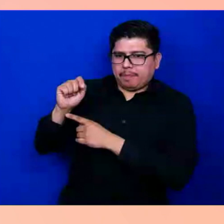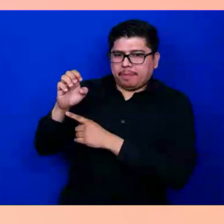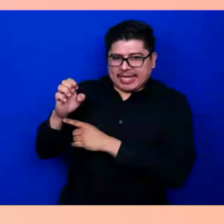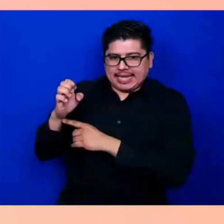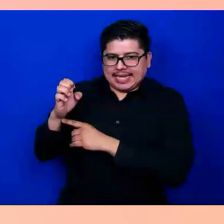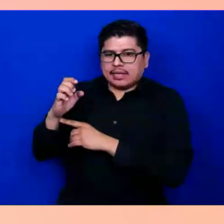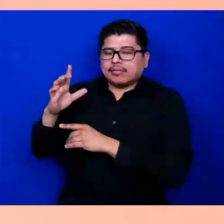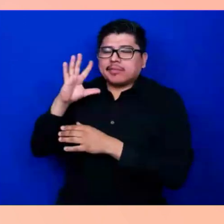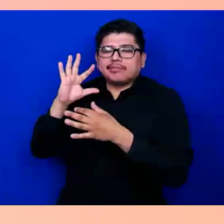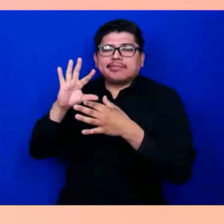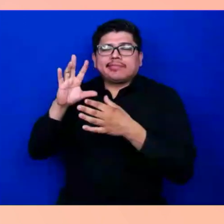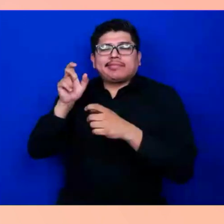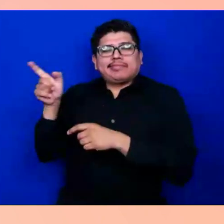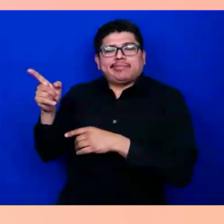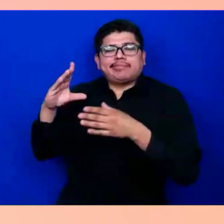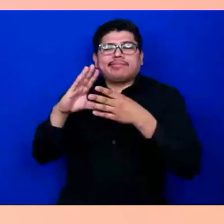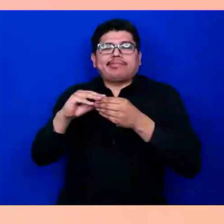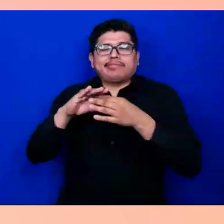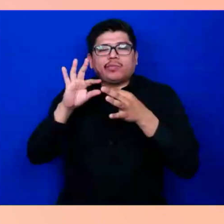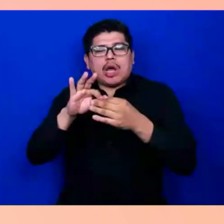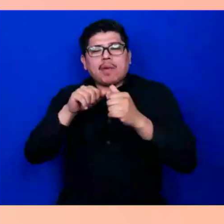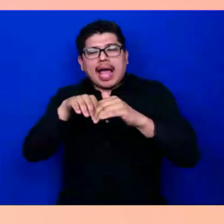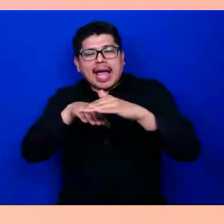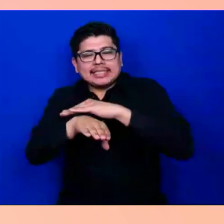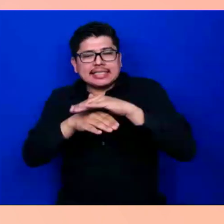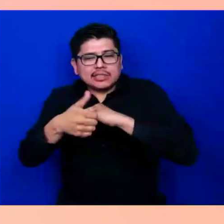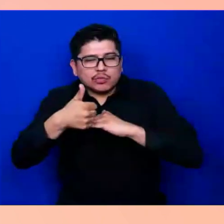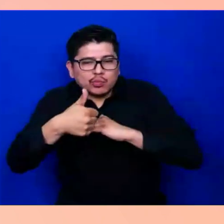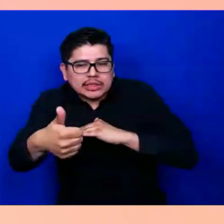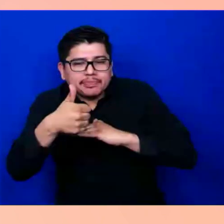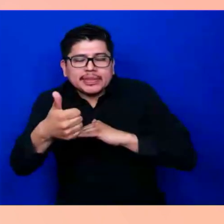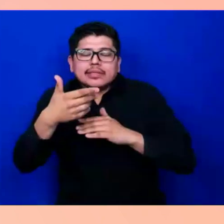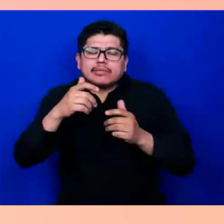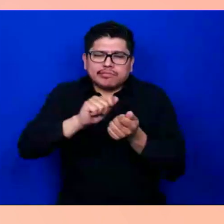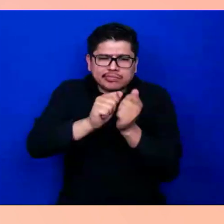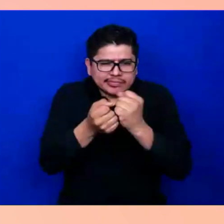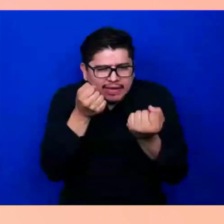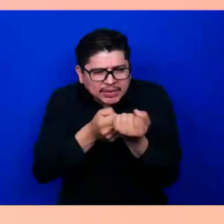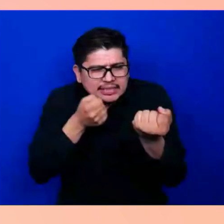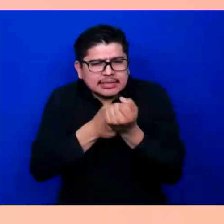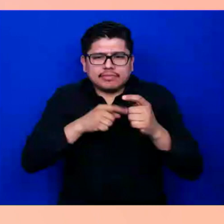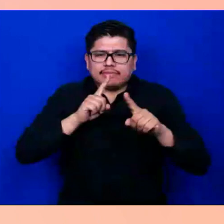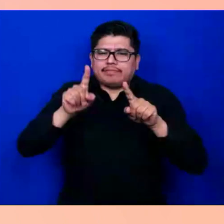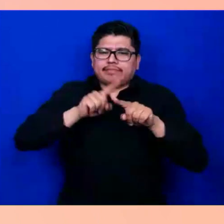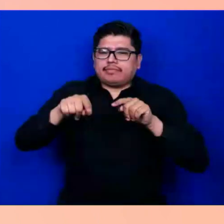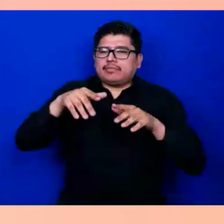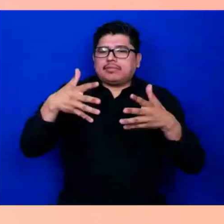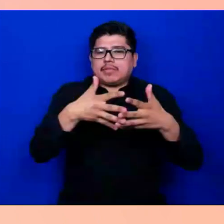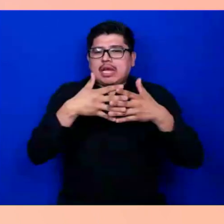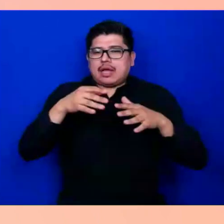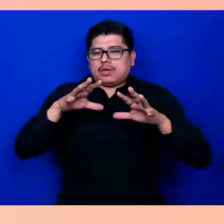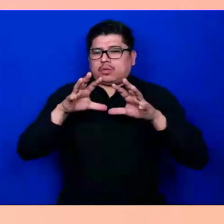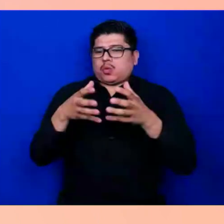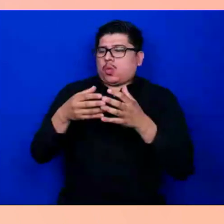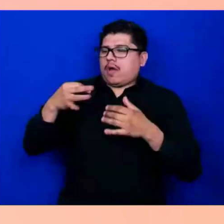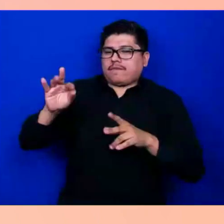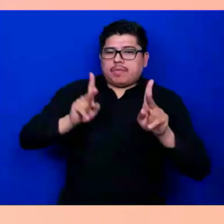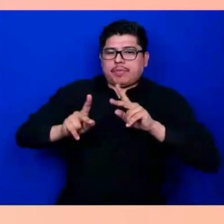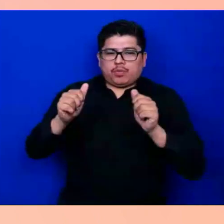Maria Town from the American Association of people with disabilities. But let's go back to the top of that list.